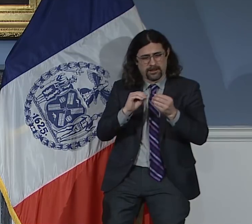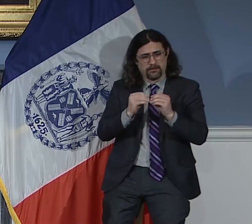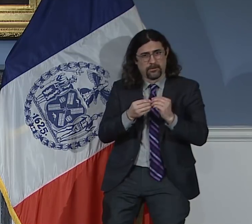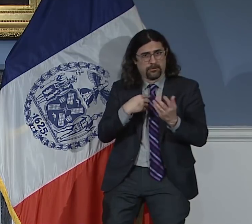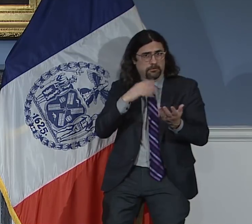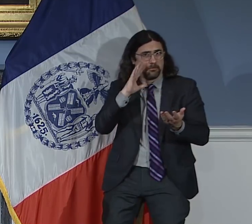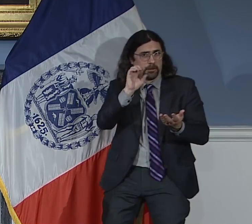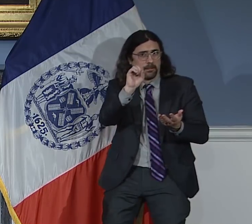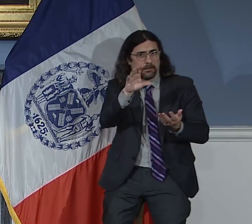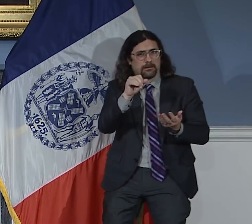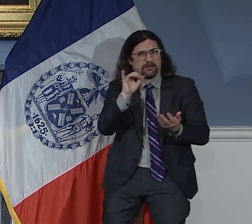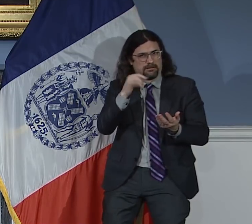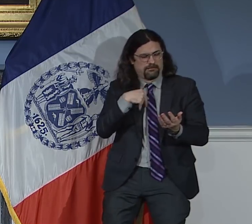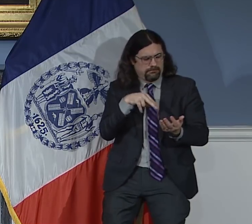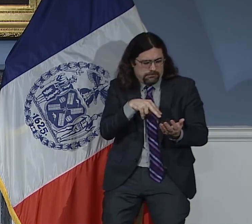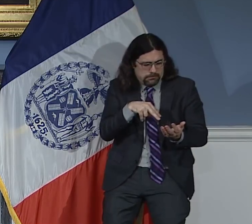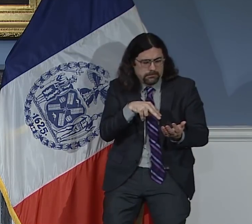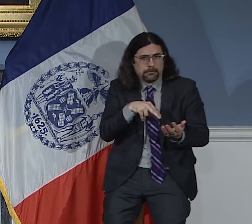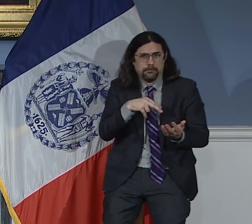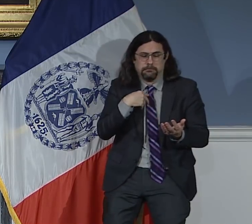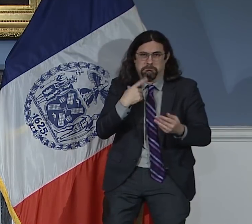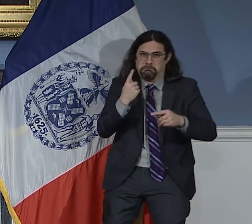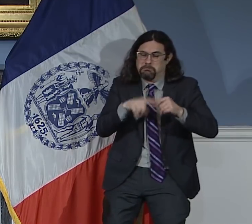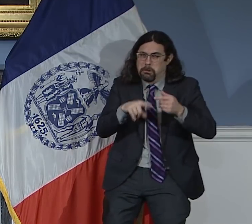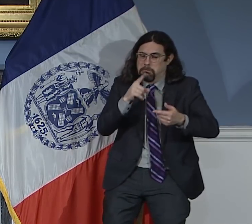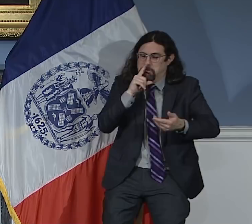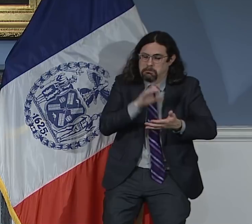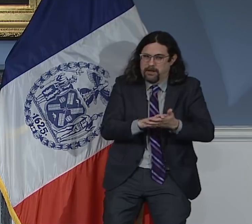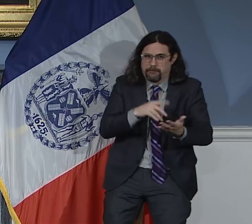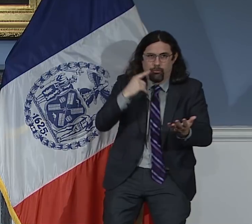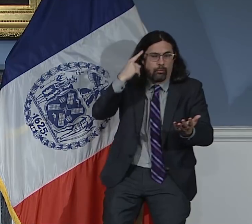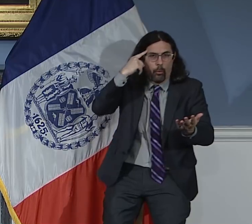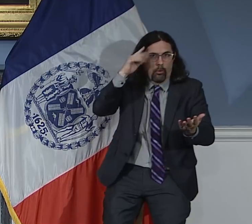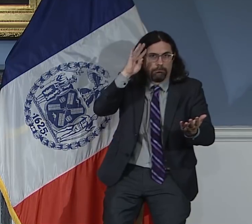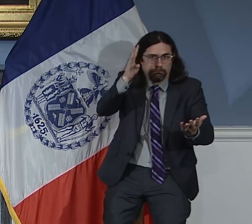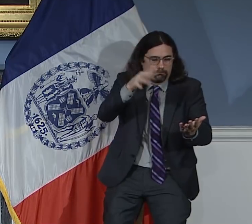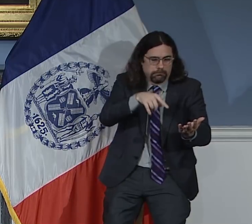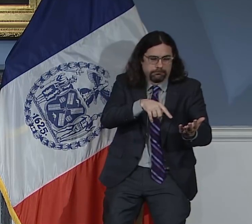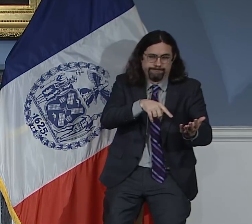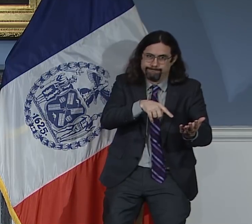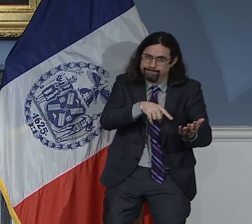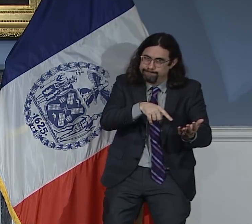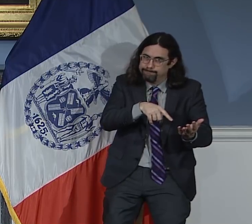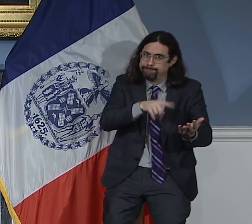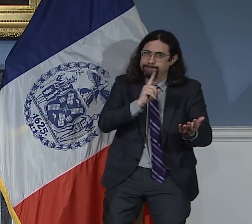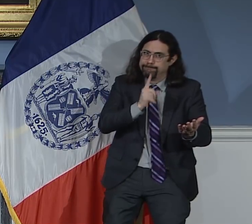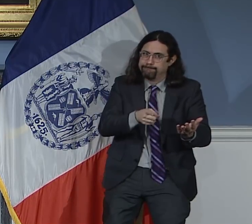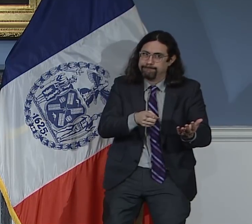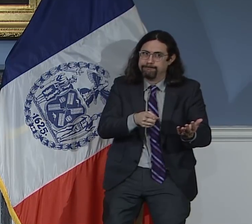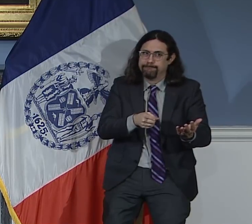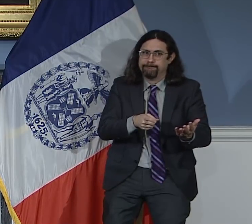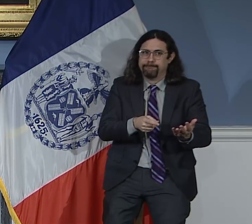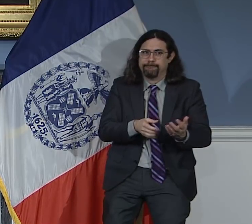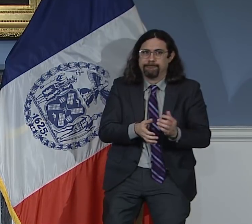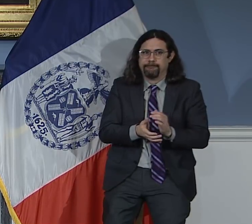HAVE TROUBLE EVEN CONCEIVING OF MYSELF. I DON'T WANT YOU TO THINK OF THEM AS STATISTICS, I